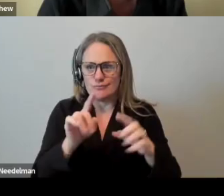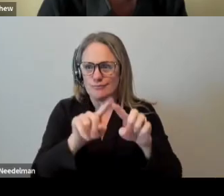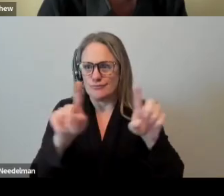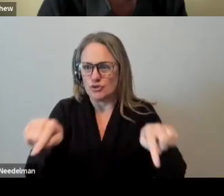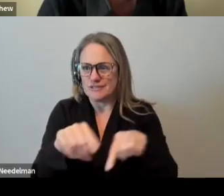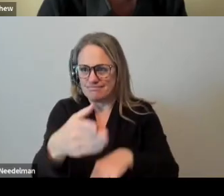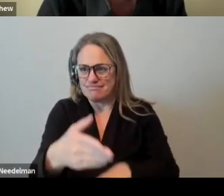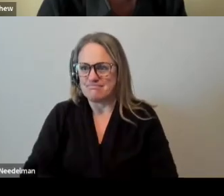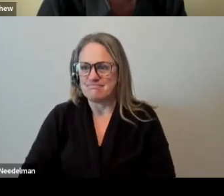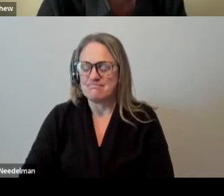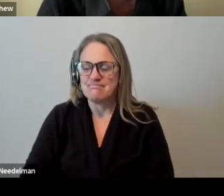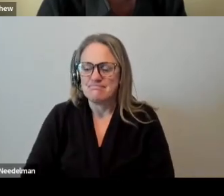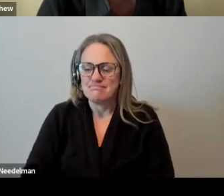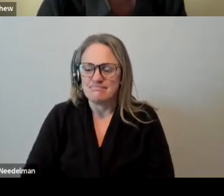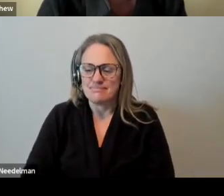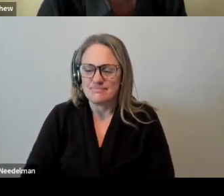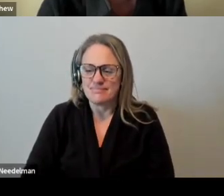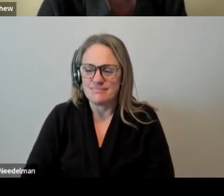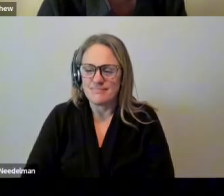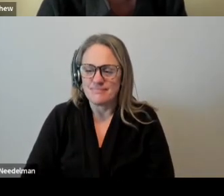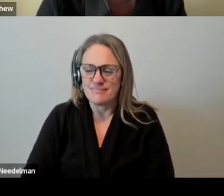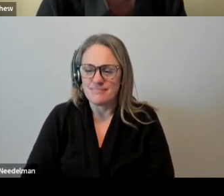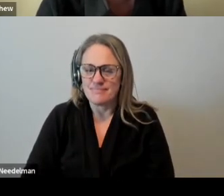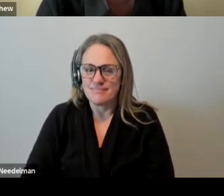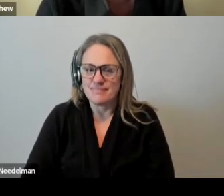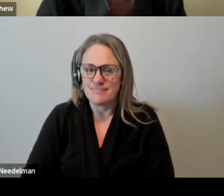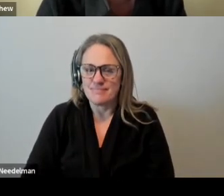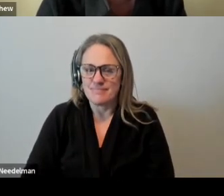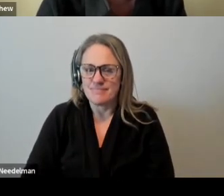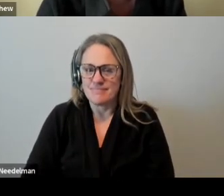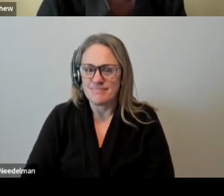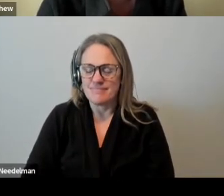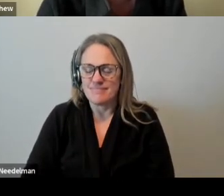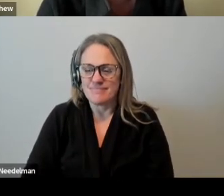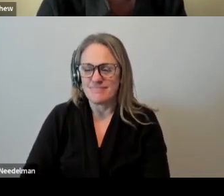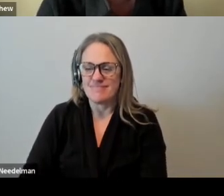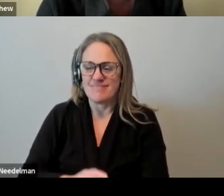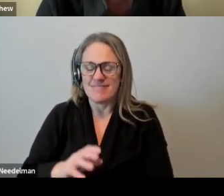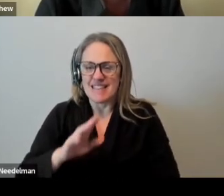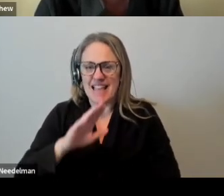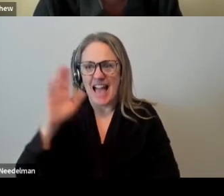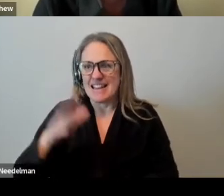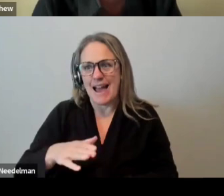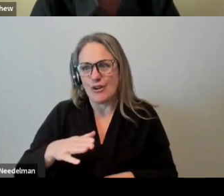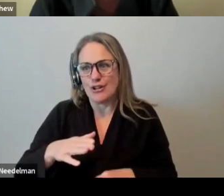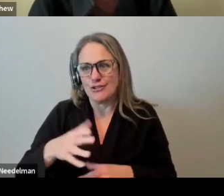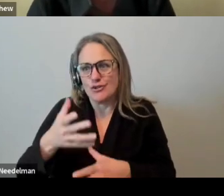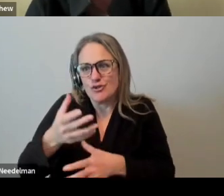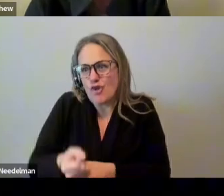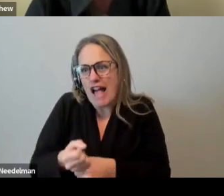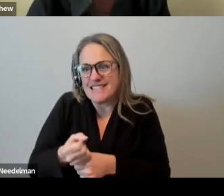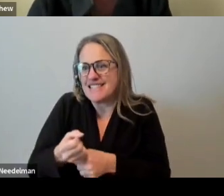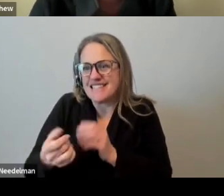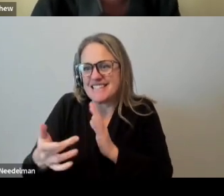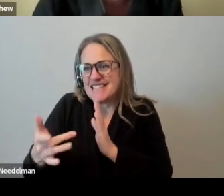everything has gone well, I do never quite trust the technology as a philosopher of technology.